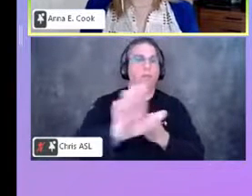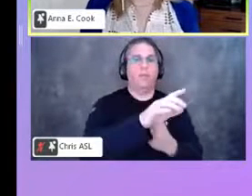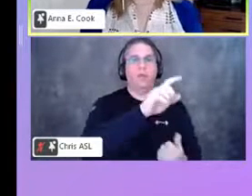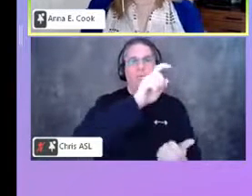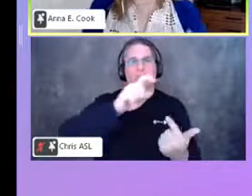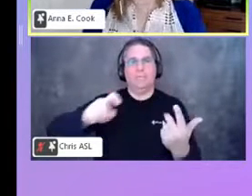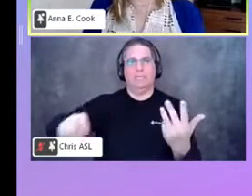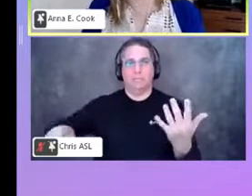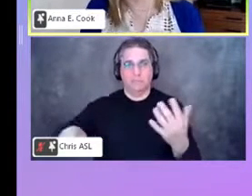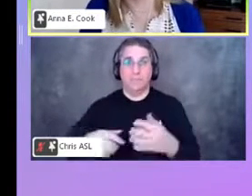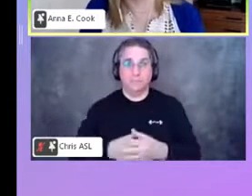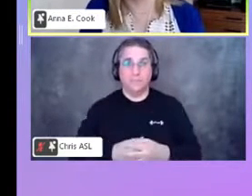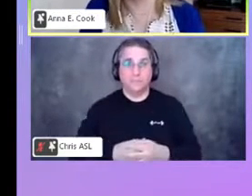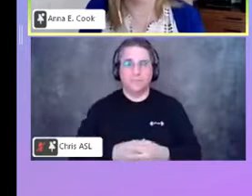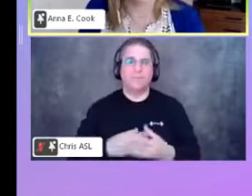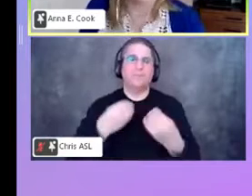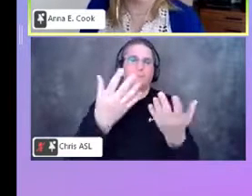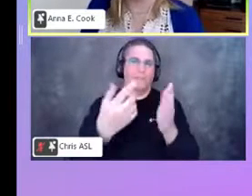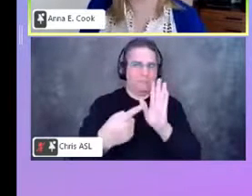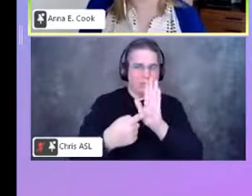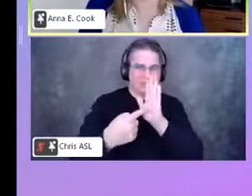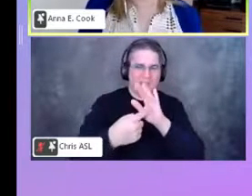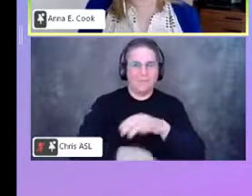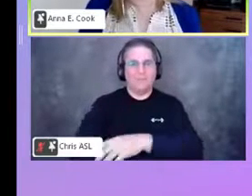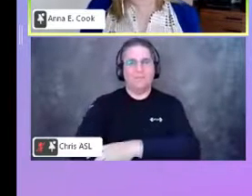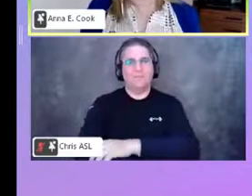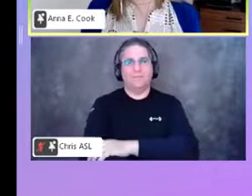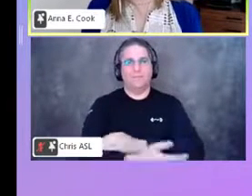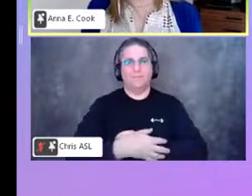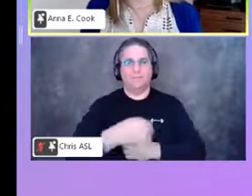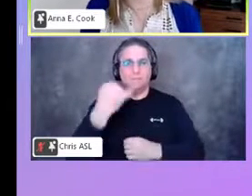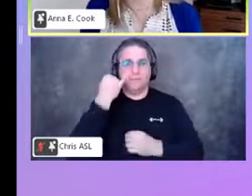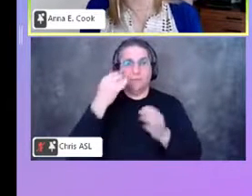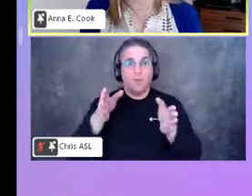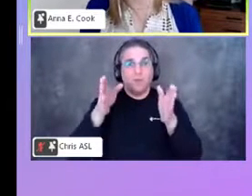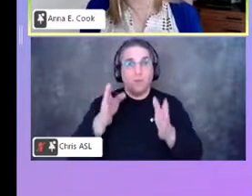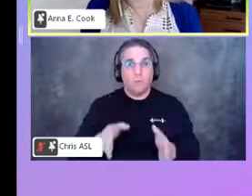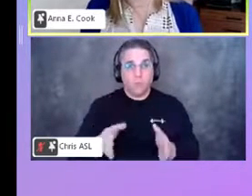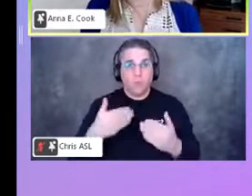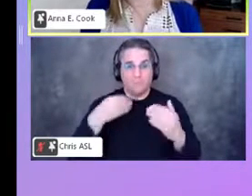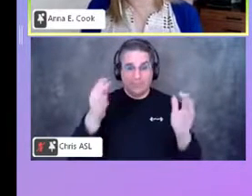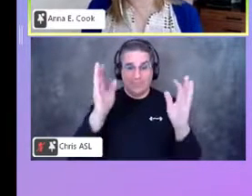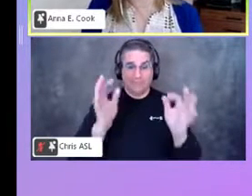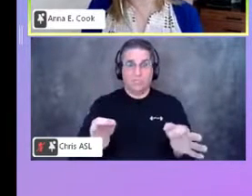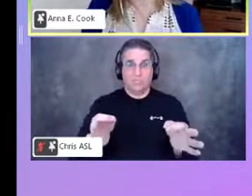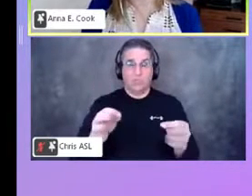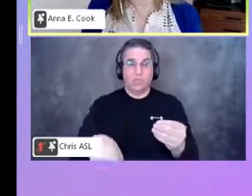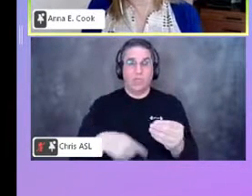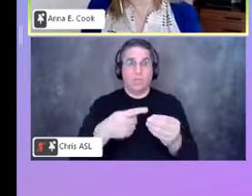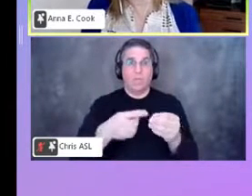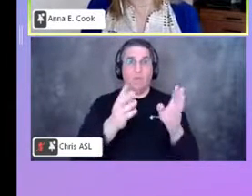so for example how might someone approach the decisions involved in planning a trip